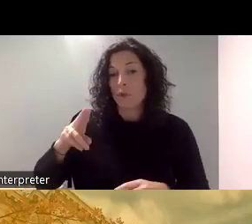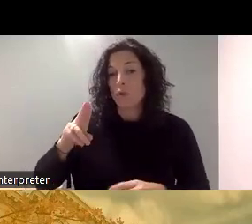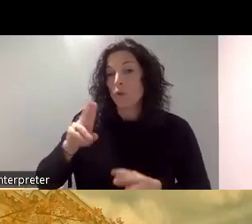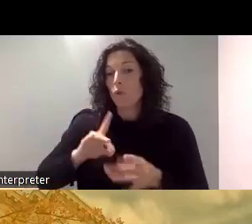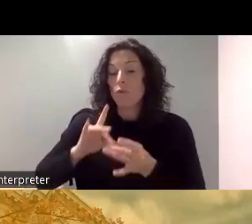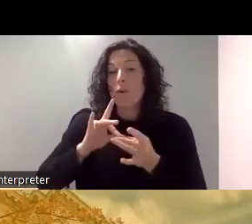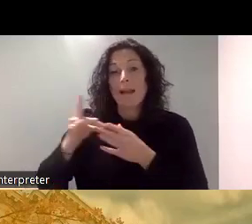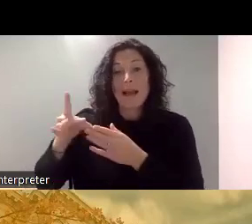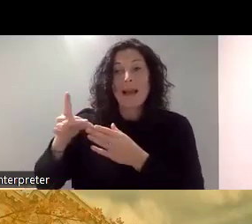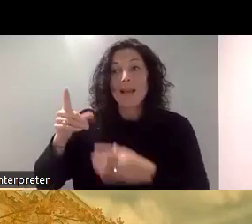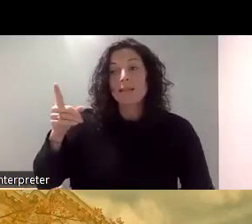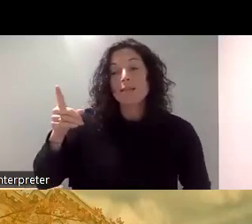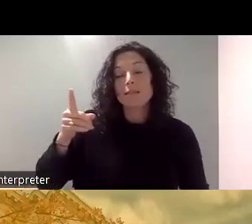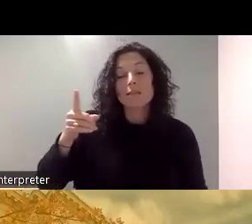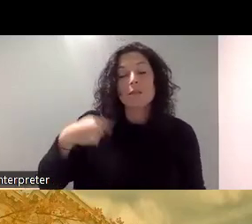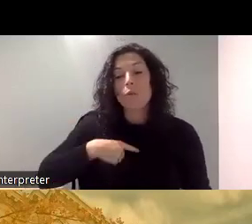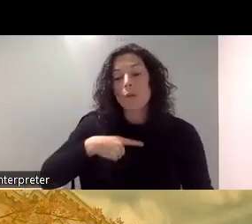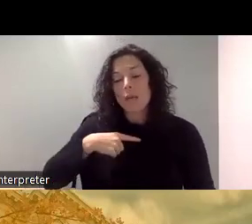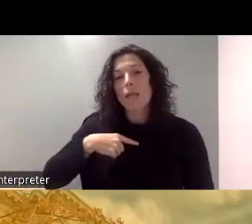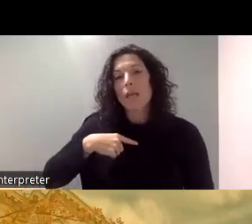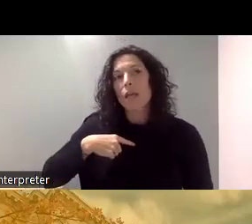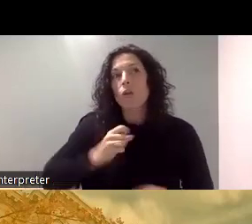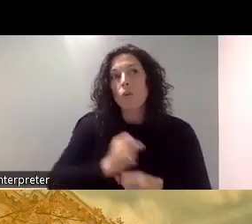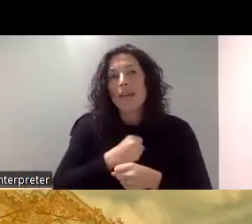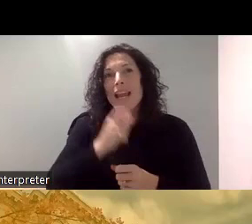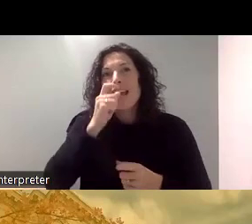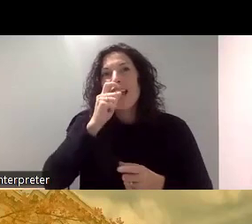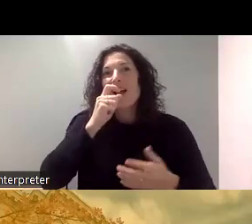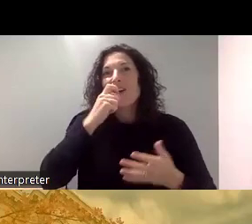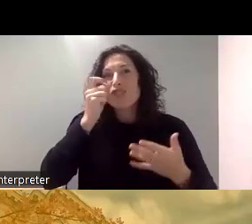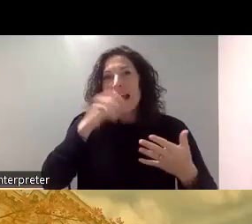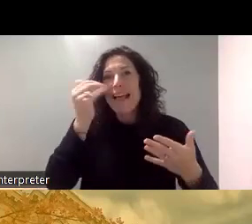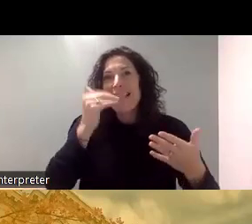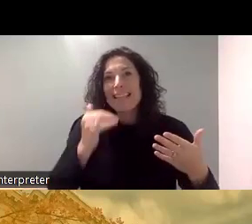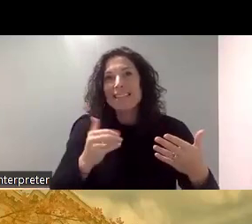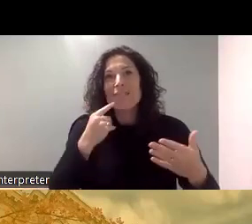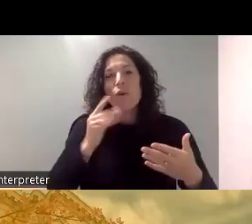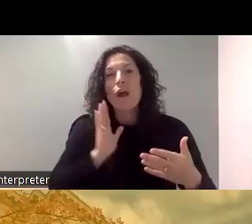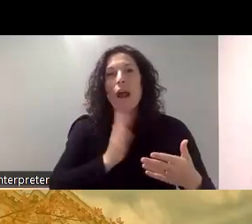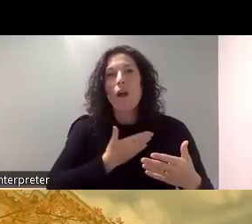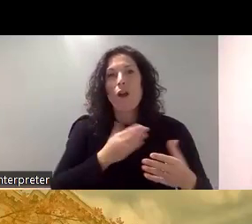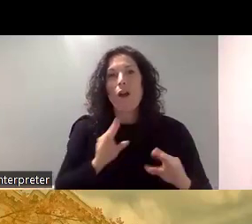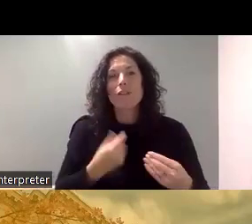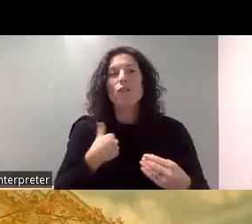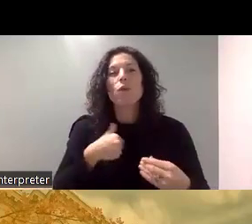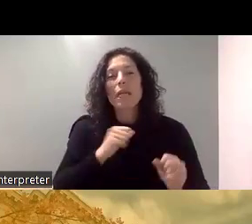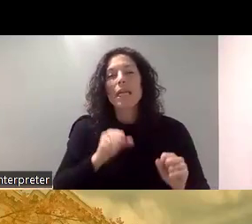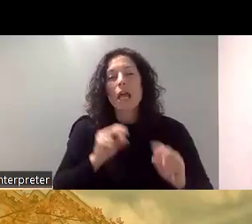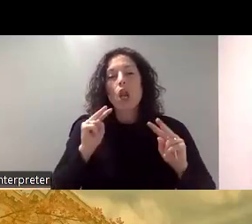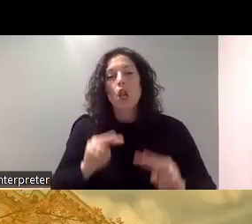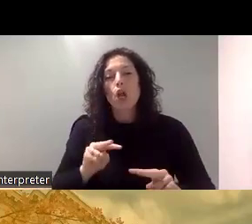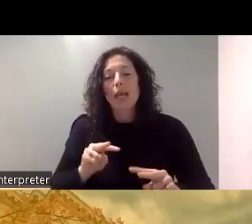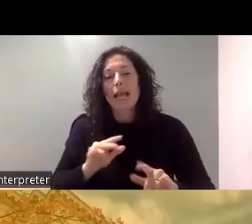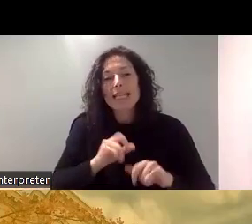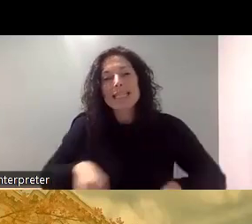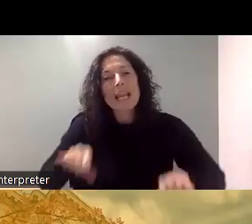One of the things we did was we've all created these checklists for our own offices so we could look at a standard set of items and say,